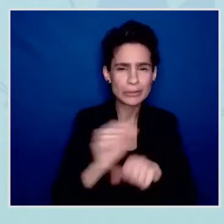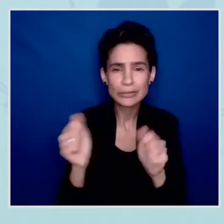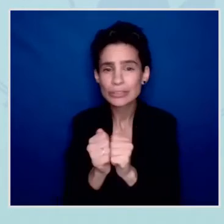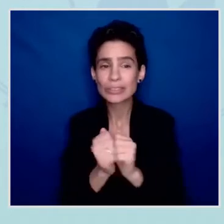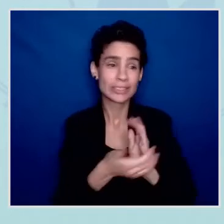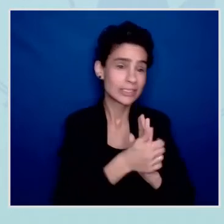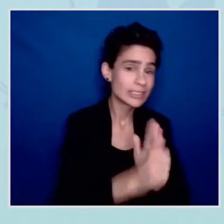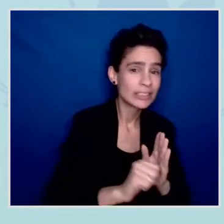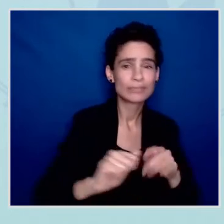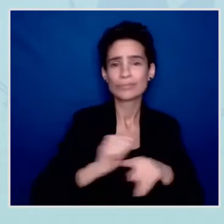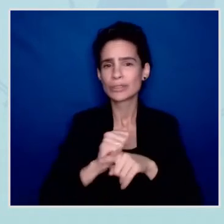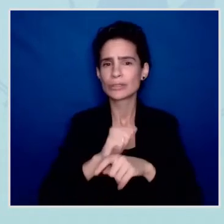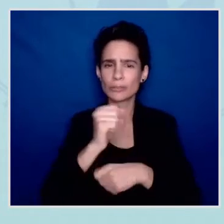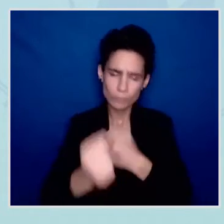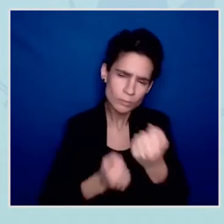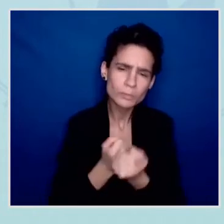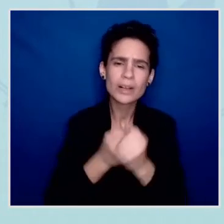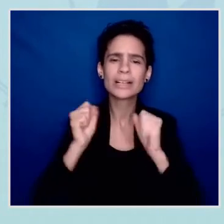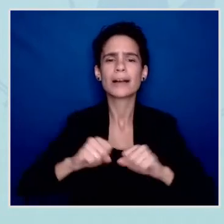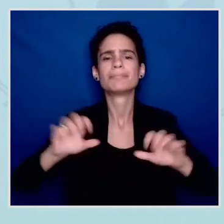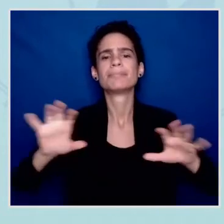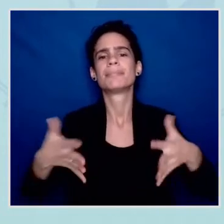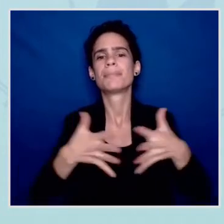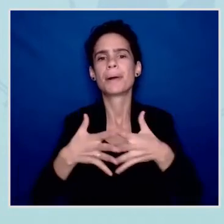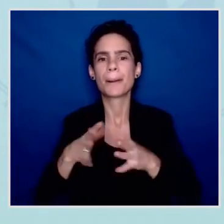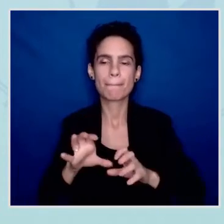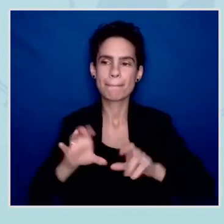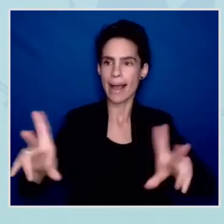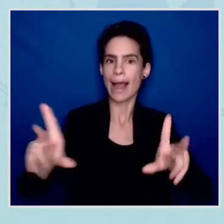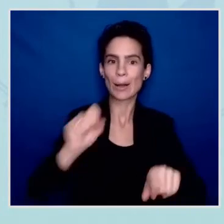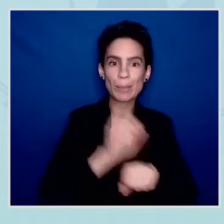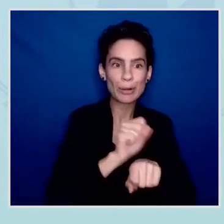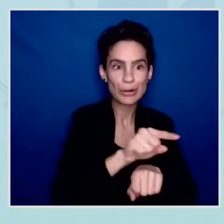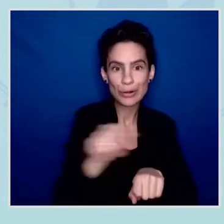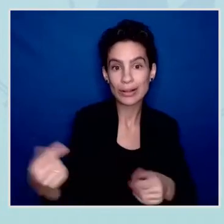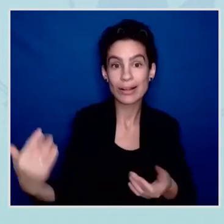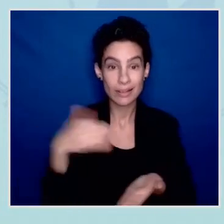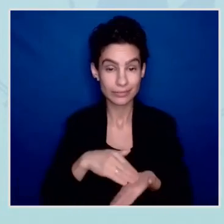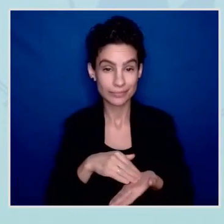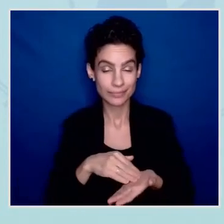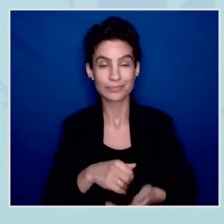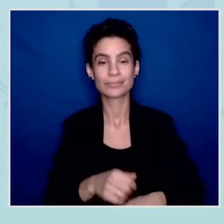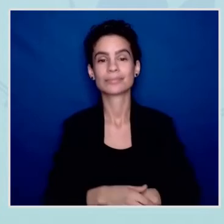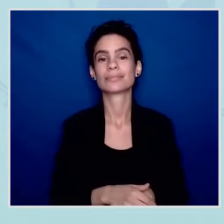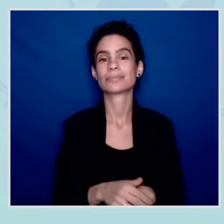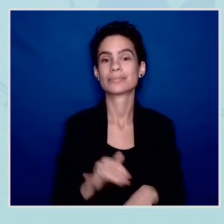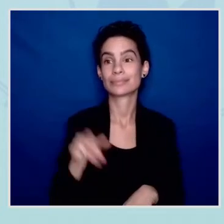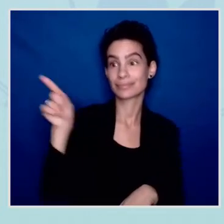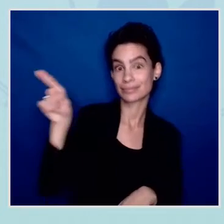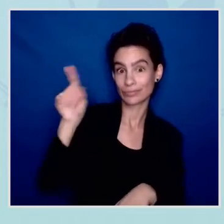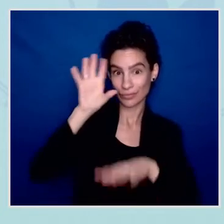NATIONAL EFFORT THAT PROVIDES SKILLS, TRAINING AND WRAPAROUND